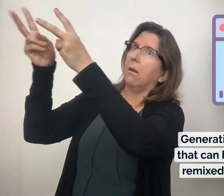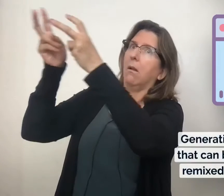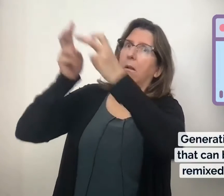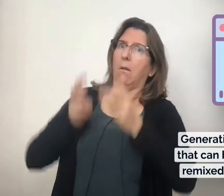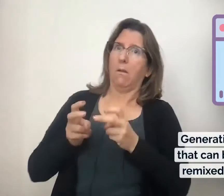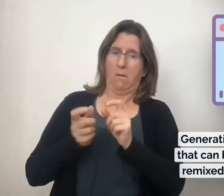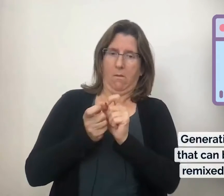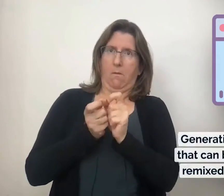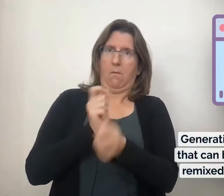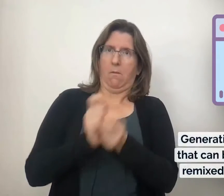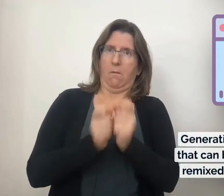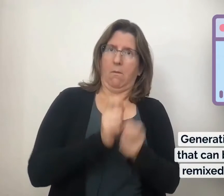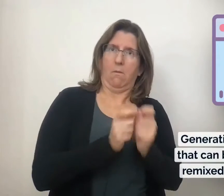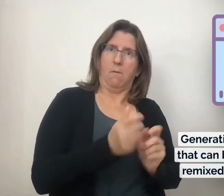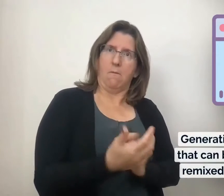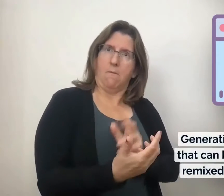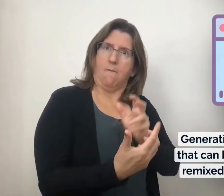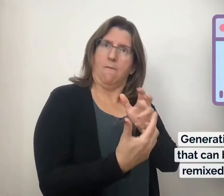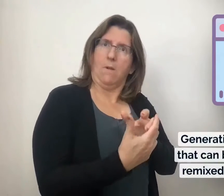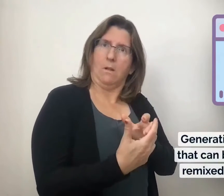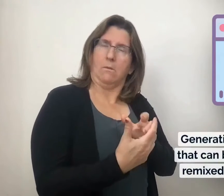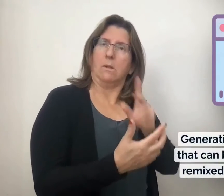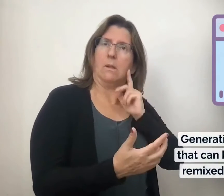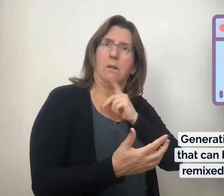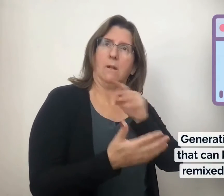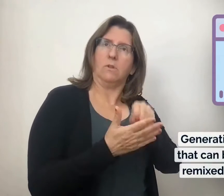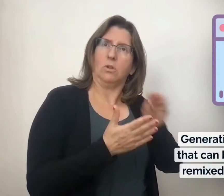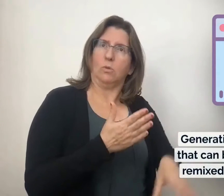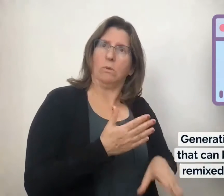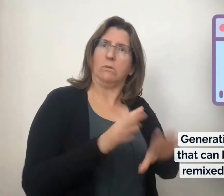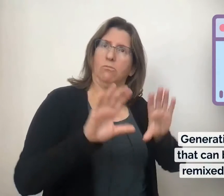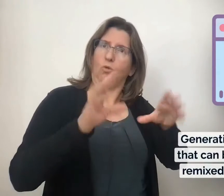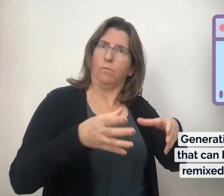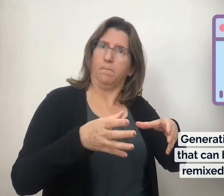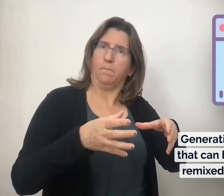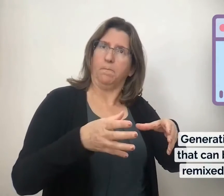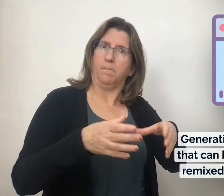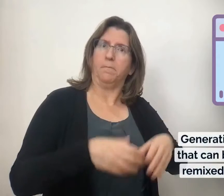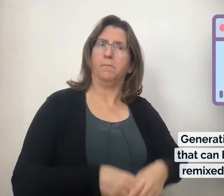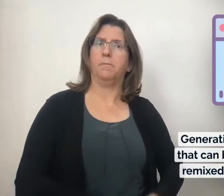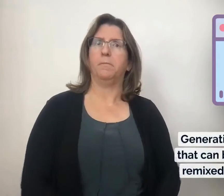so that it can be reused, revised, remixed and redistributed.